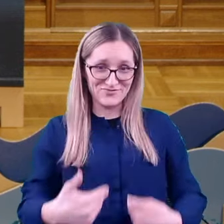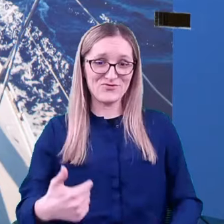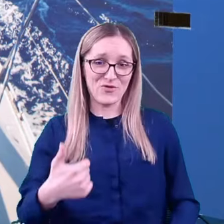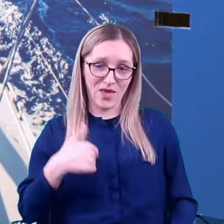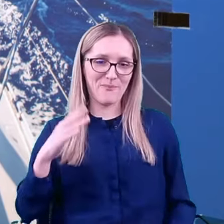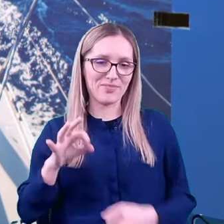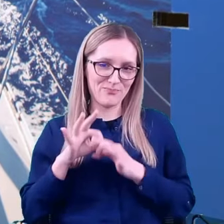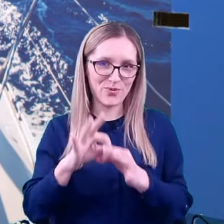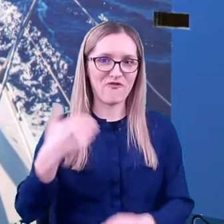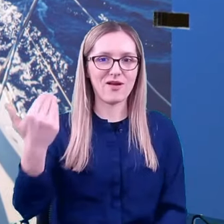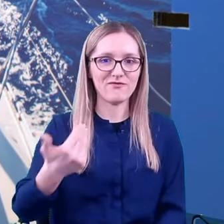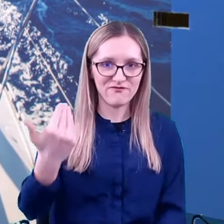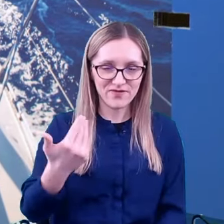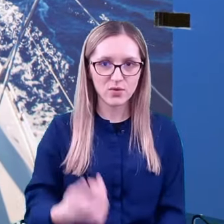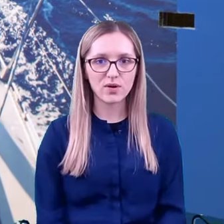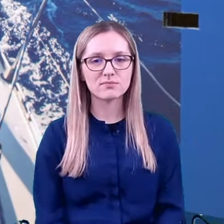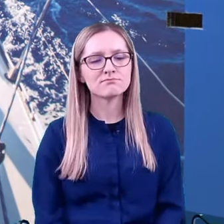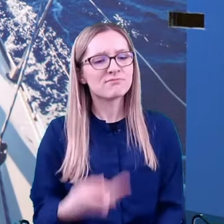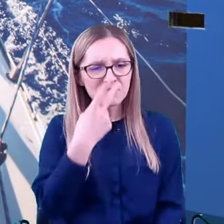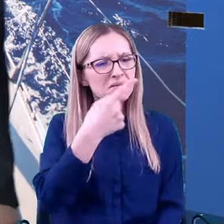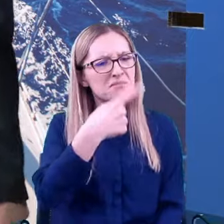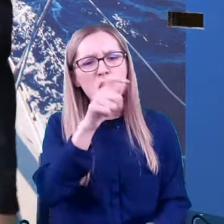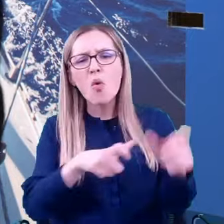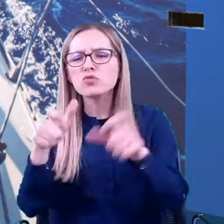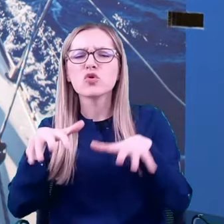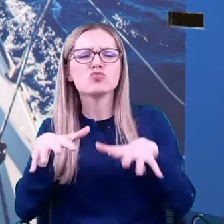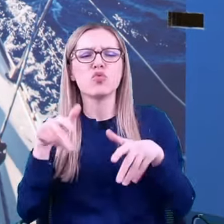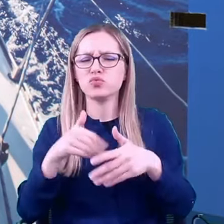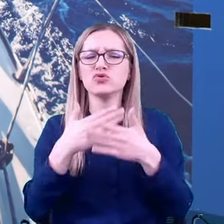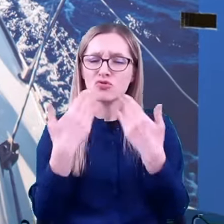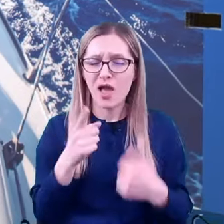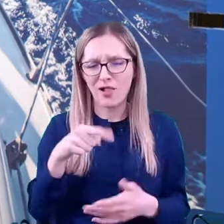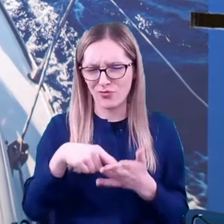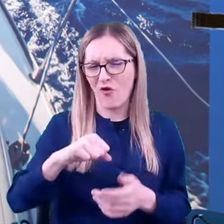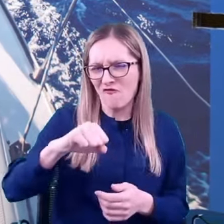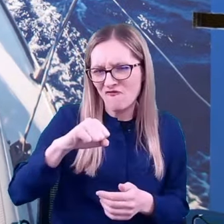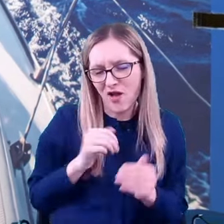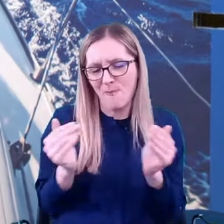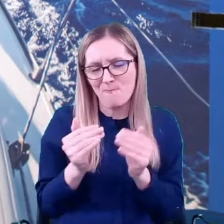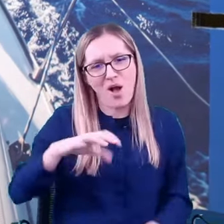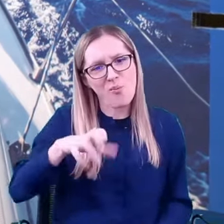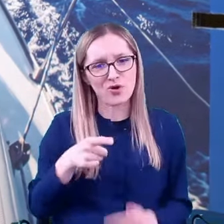There are only a few of us, but maybe it is fine, as it makes it cozy and we will be able to talk to talk.